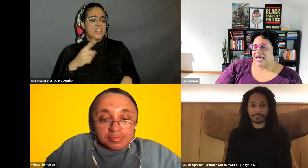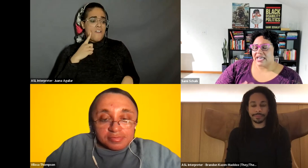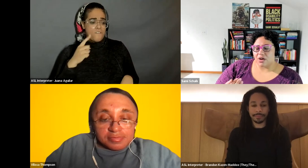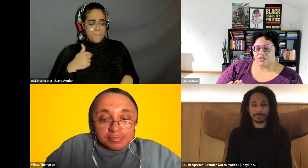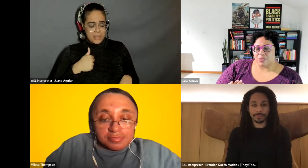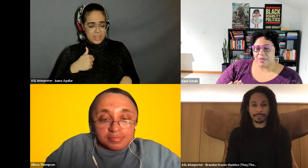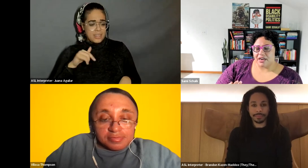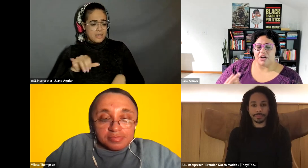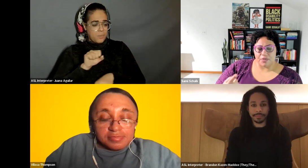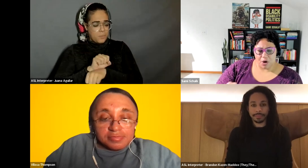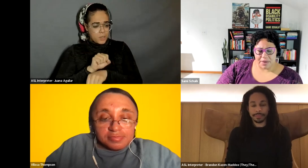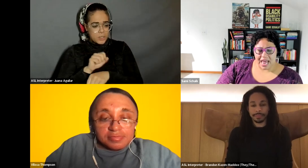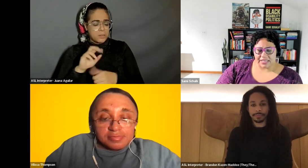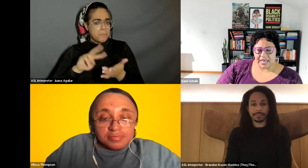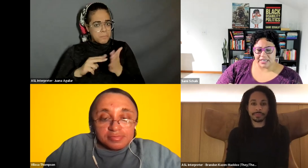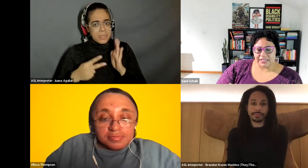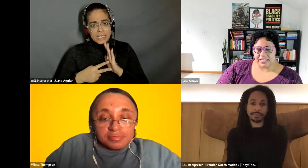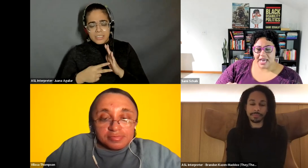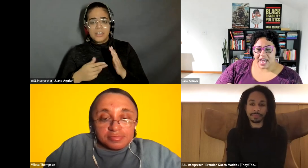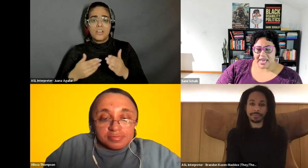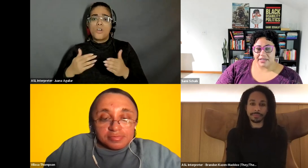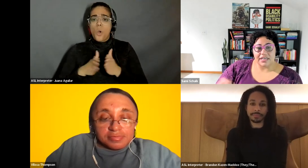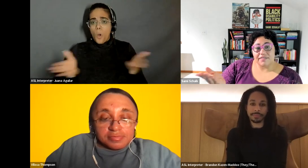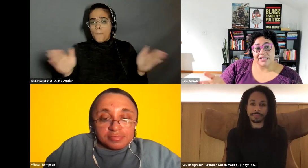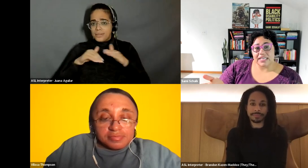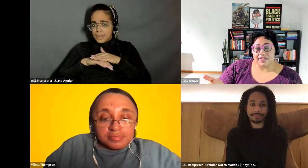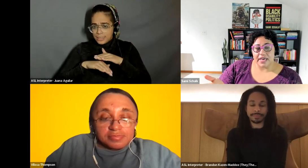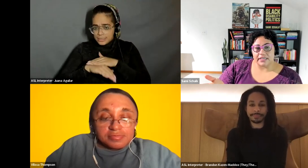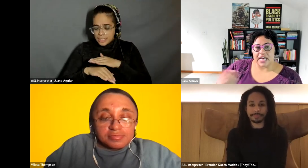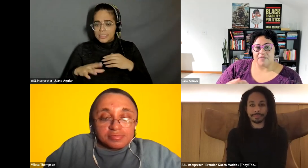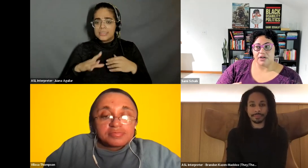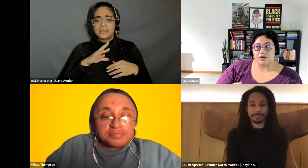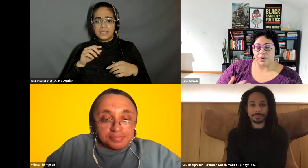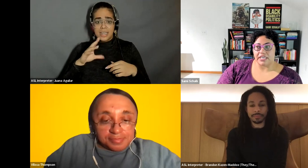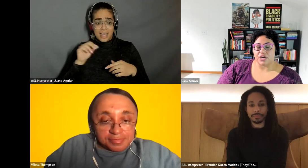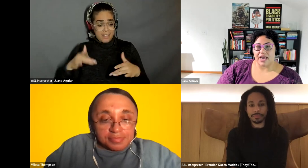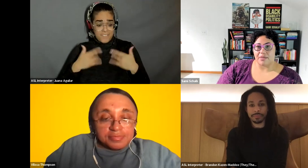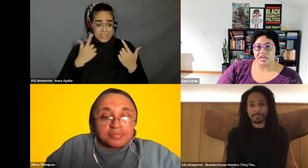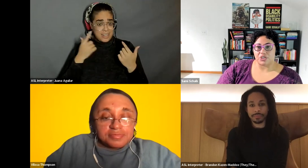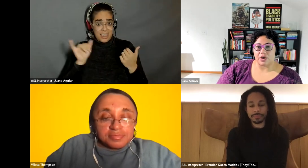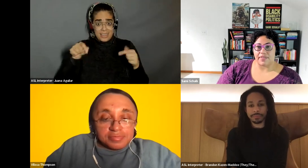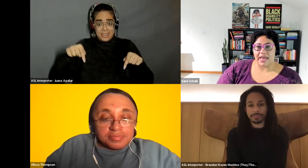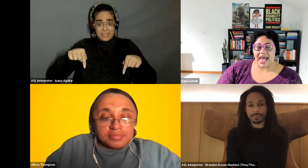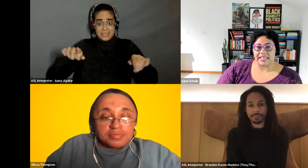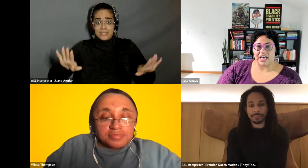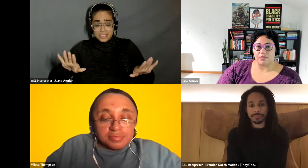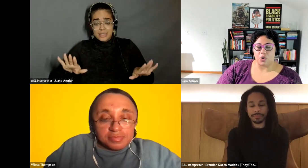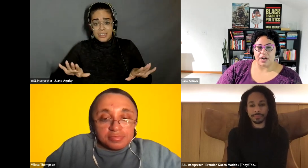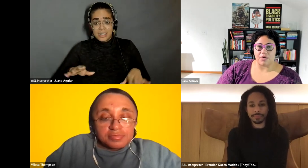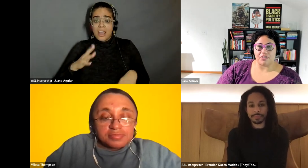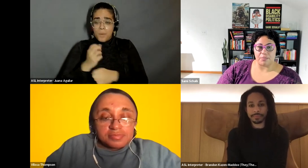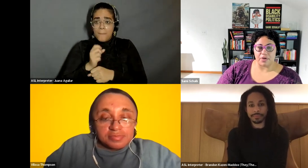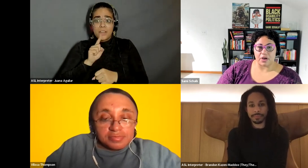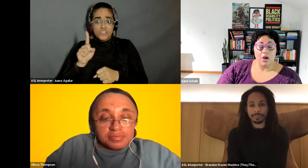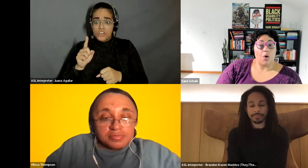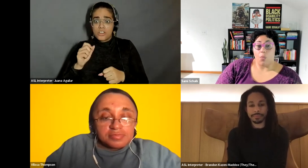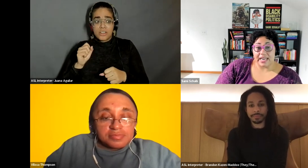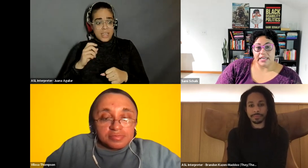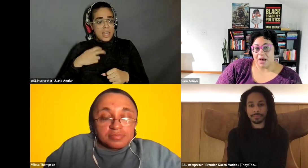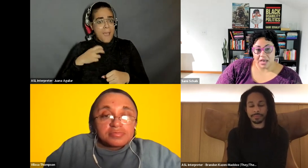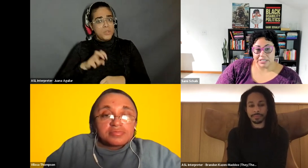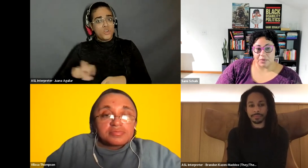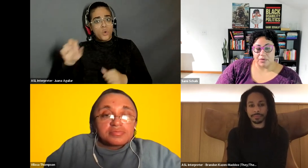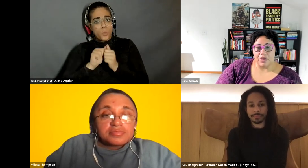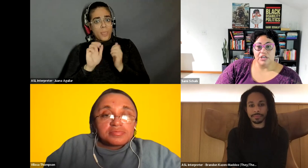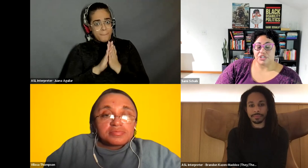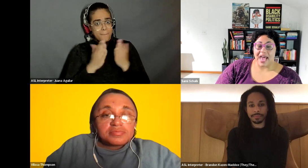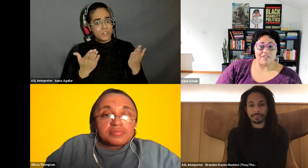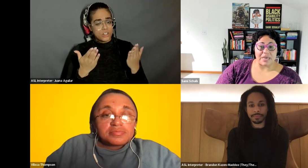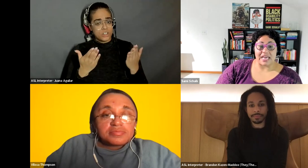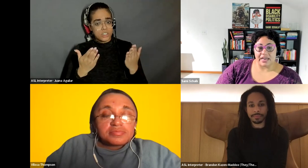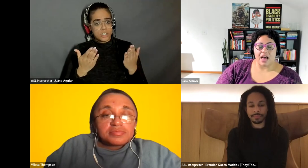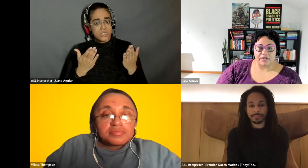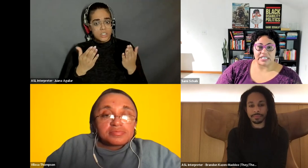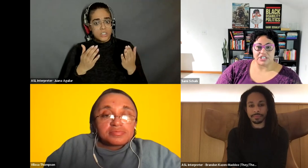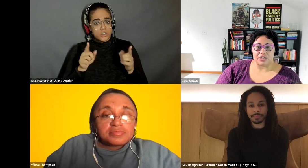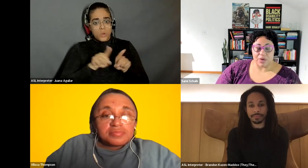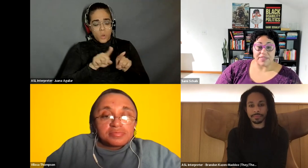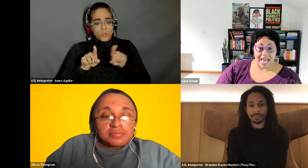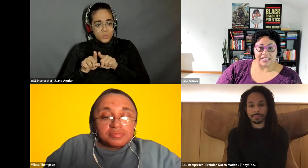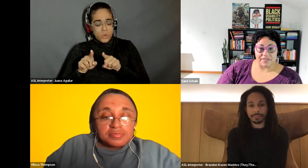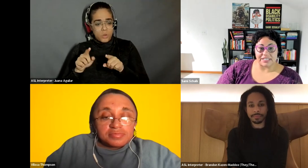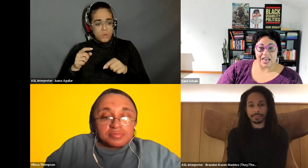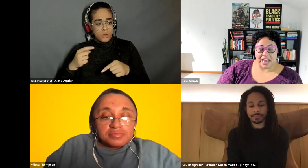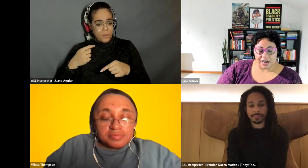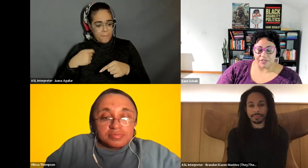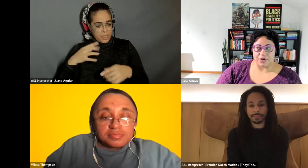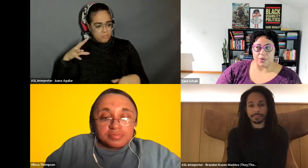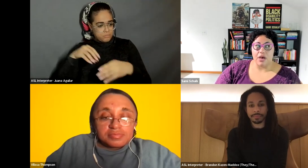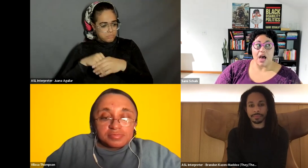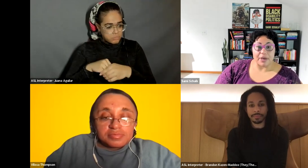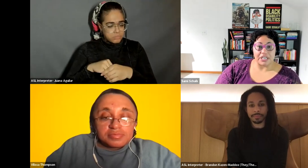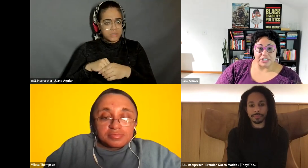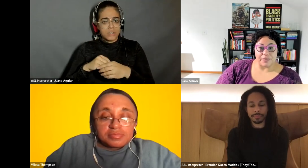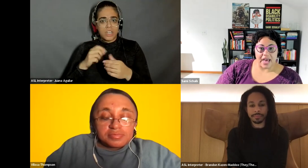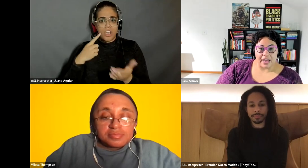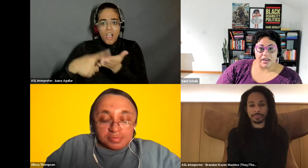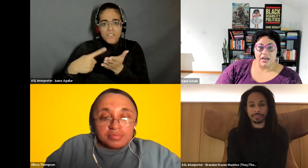Sami Schalk: it has also meant, You know, the open access and events like this. I've been really trying to make sure that as i'm touring with the book when it is possible to have me in conversation with the activists that I interview, i'm gonna do that.